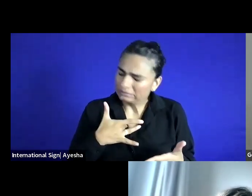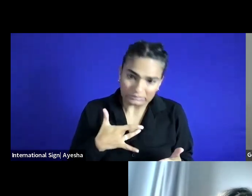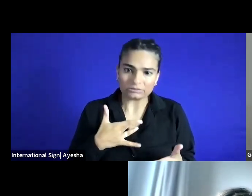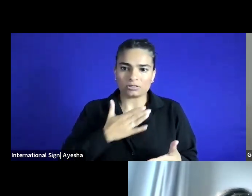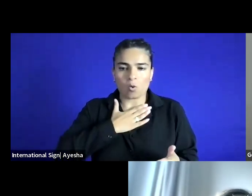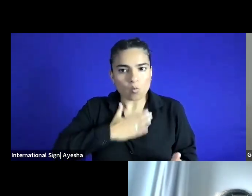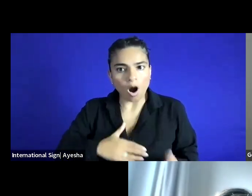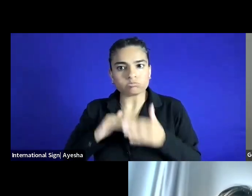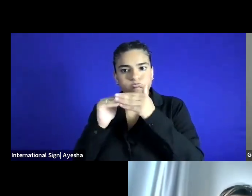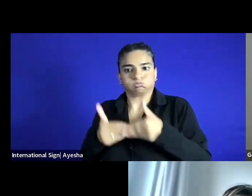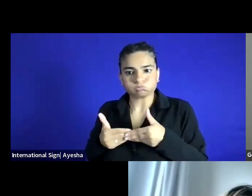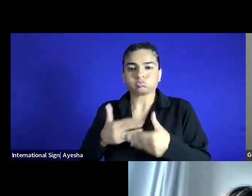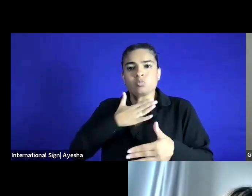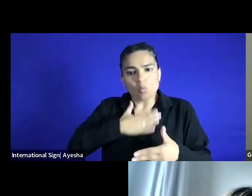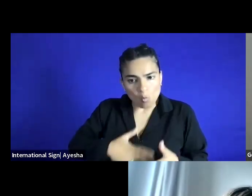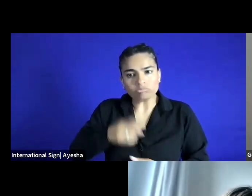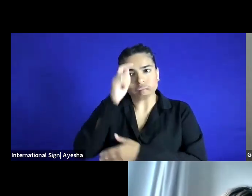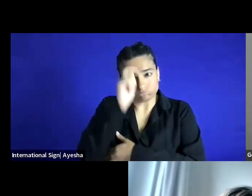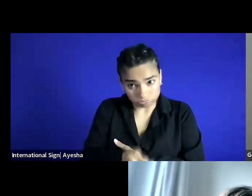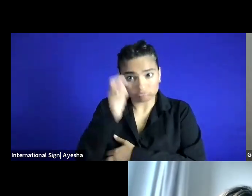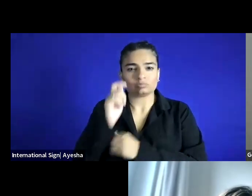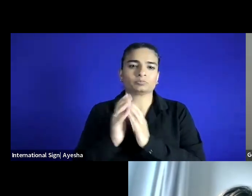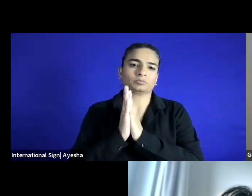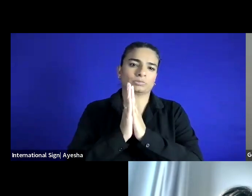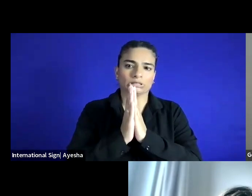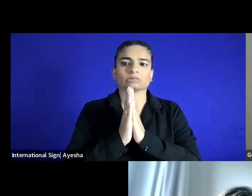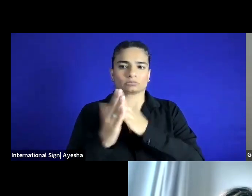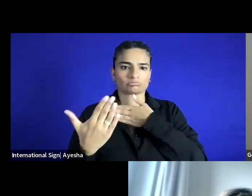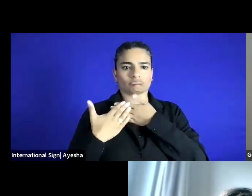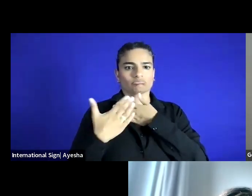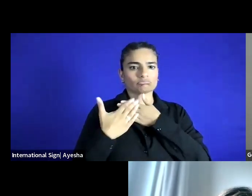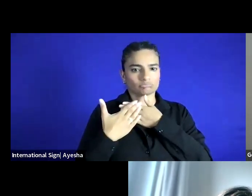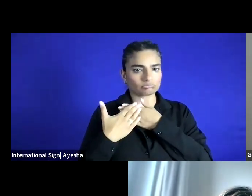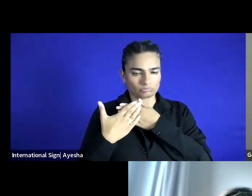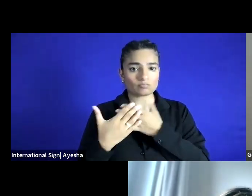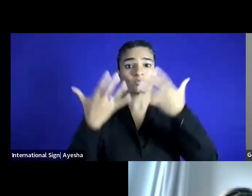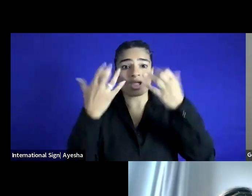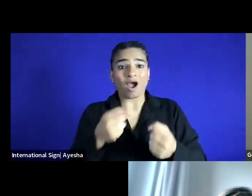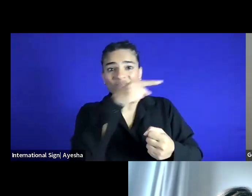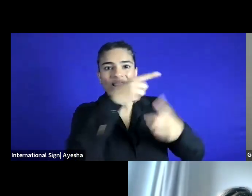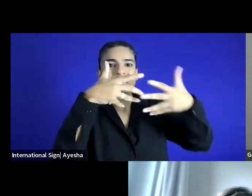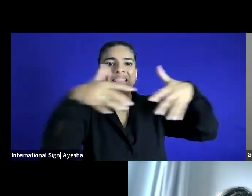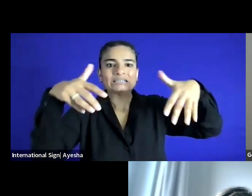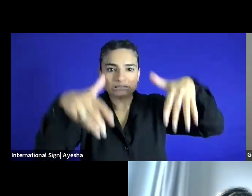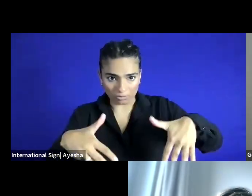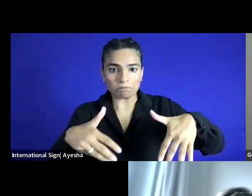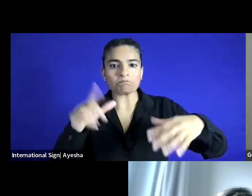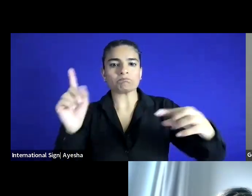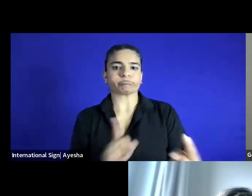To get advice? There will be, systems in place where you can go and get support.